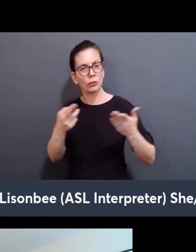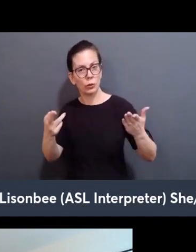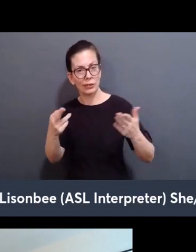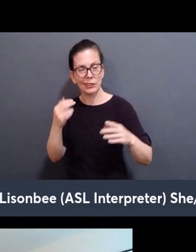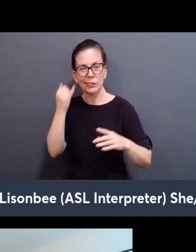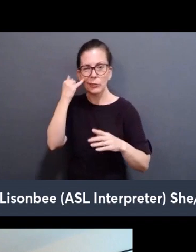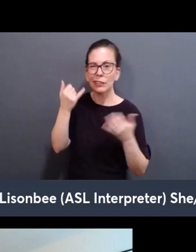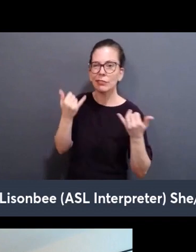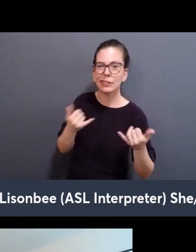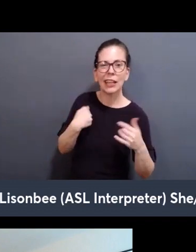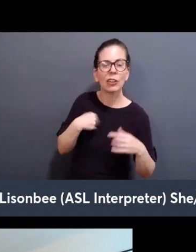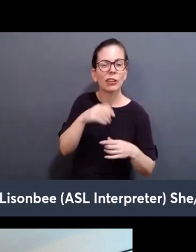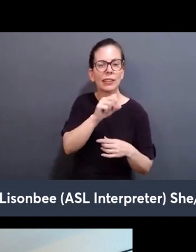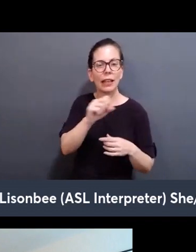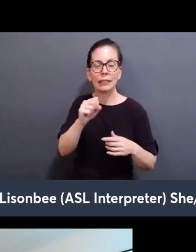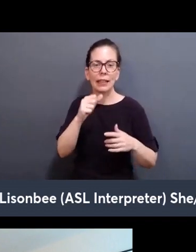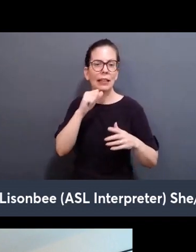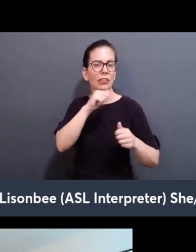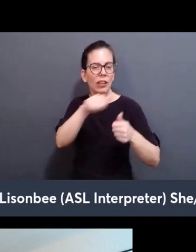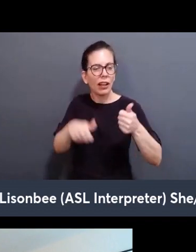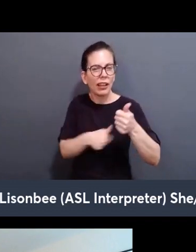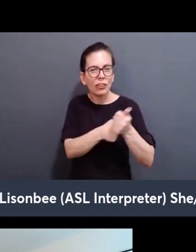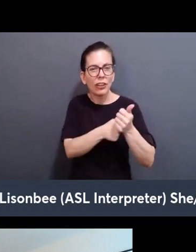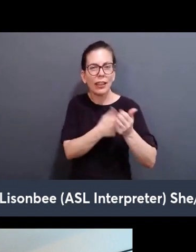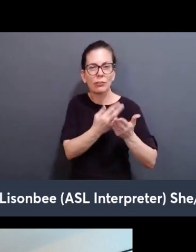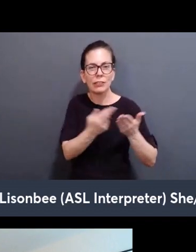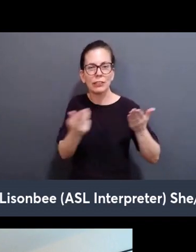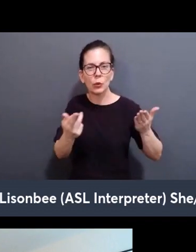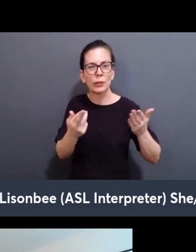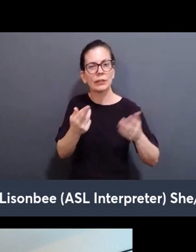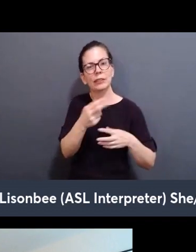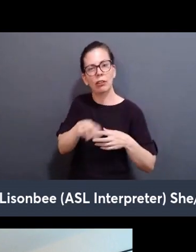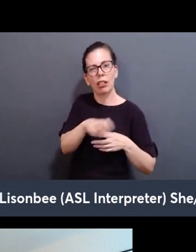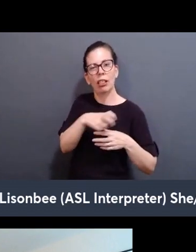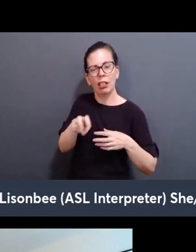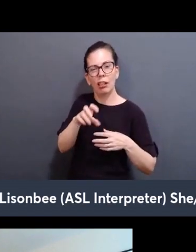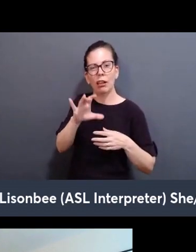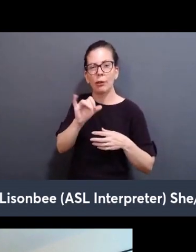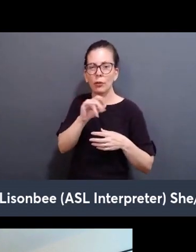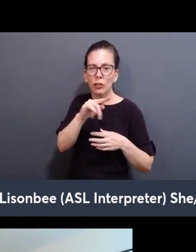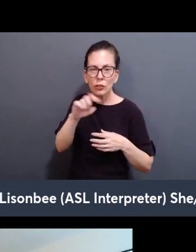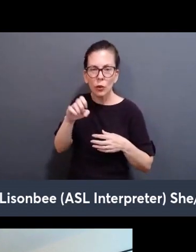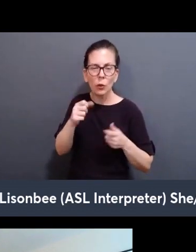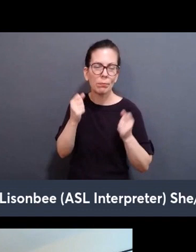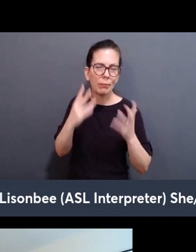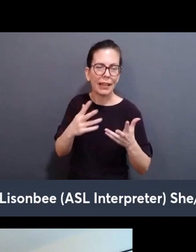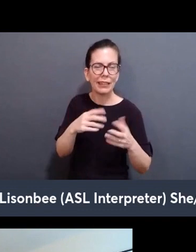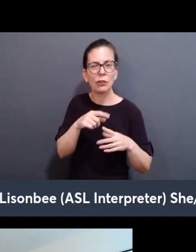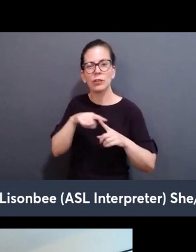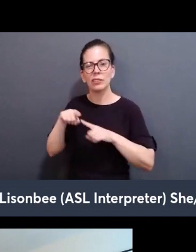and there is an underlying drifted resources, you have to move back and forth multiple Consoles and go to different accounts to really see